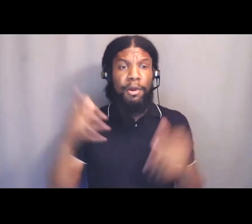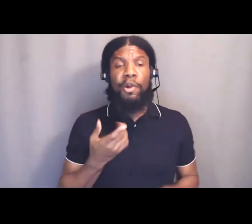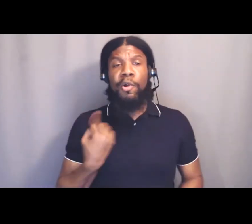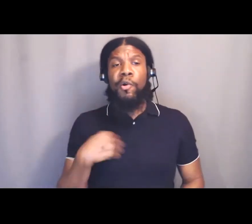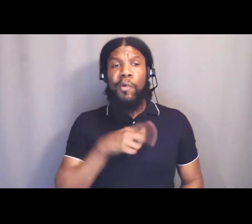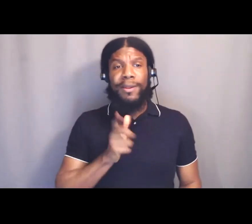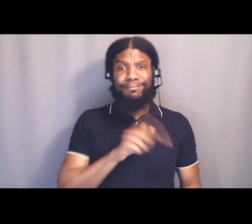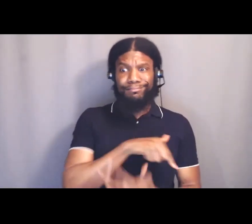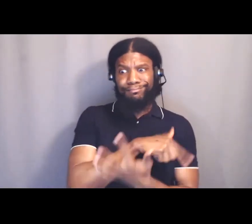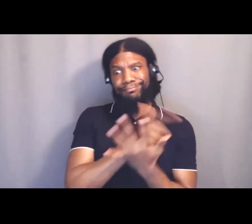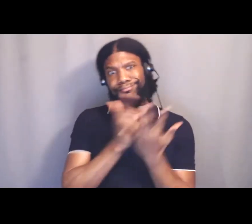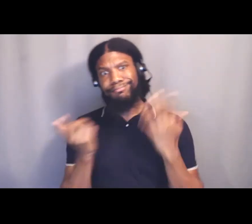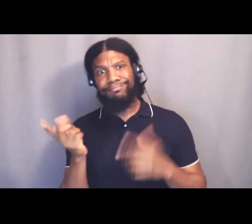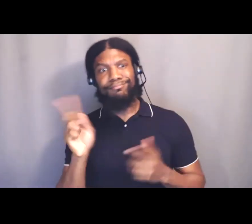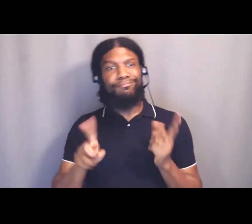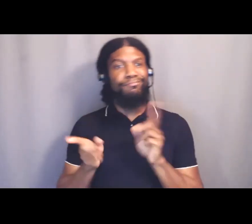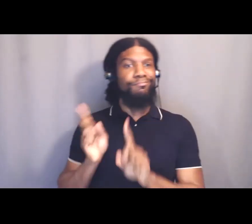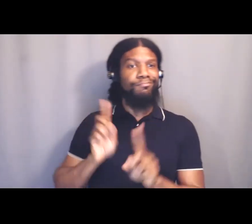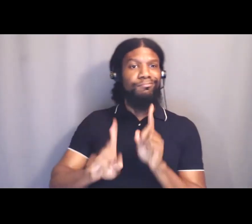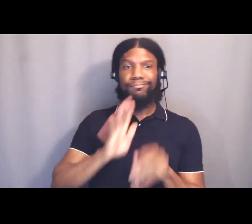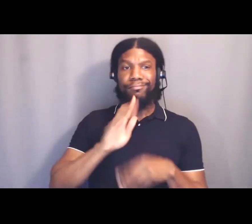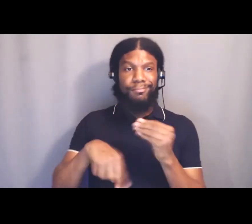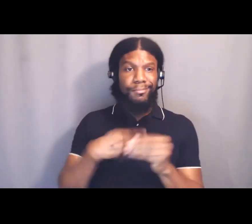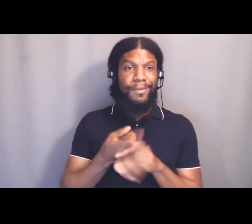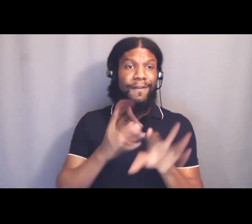about how families and organizers need each other